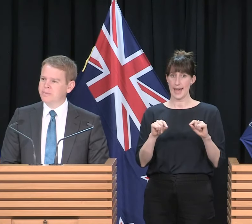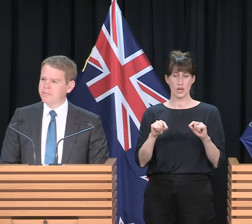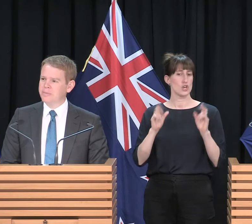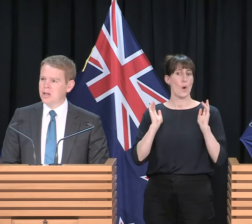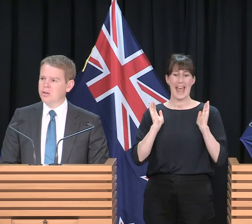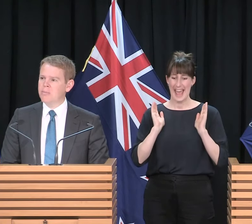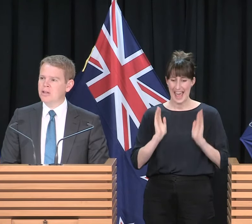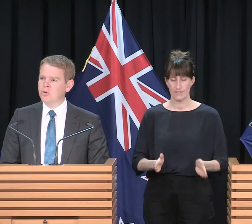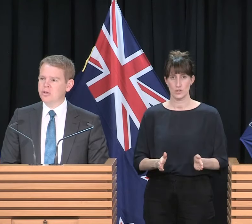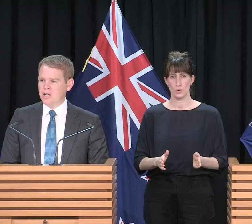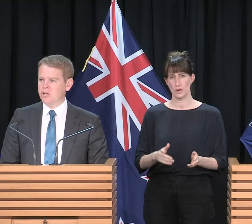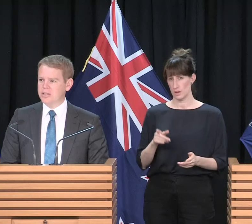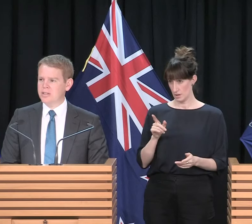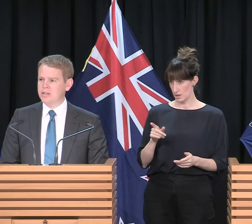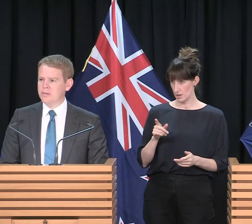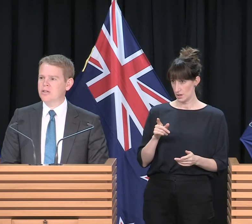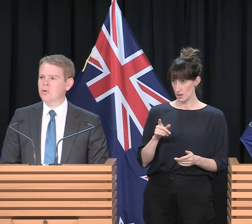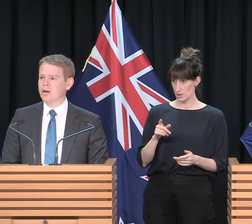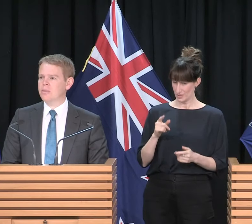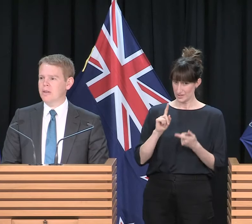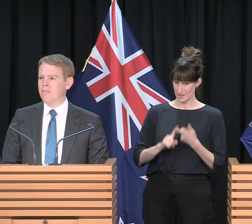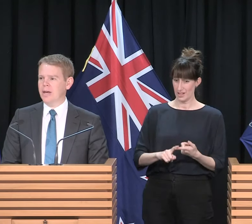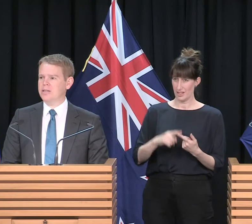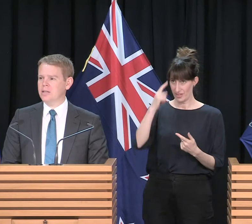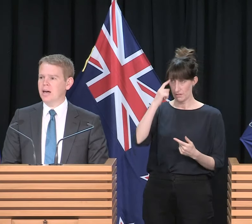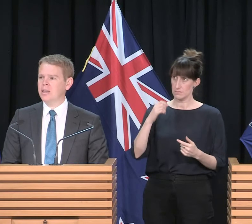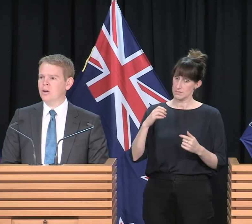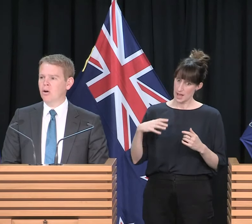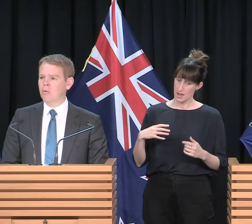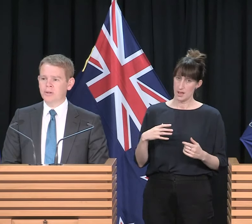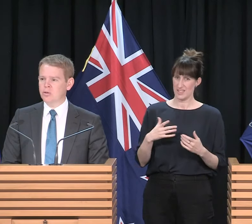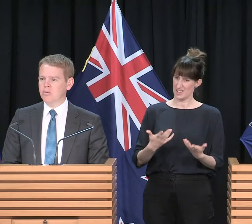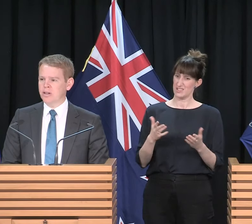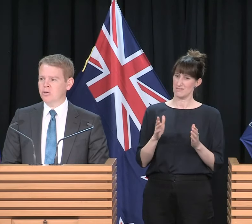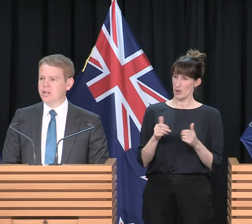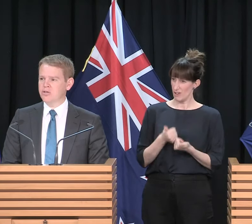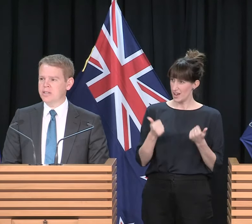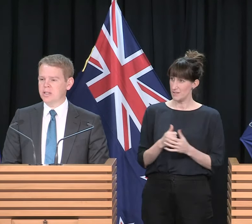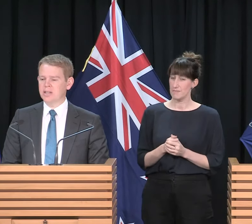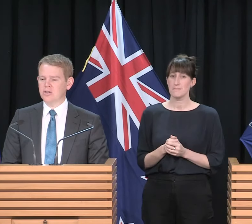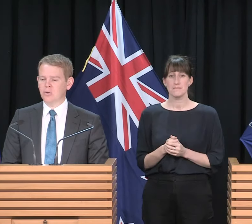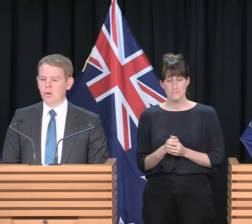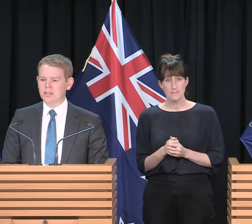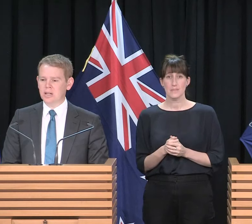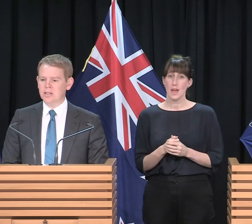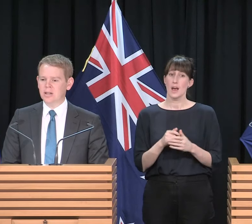the test on doing that as well. We'll make that available.